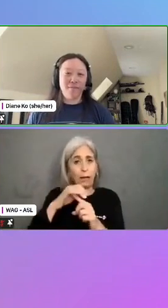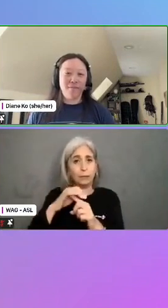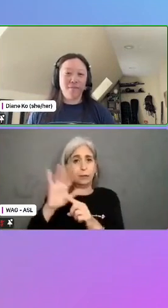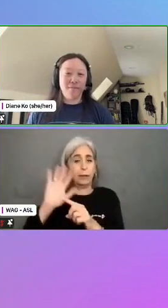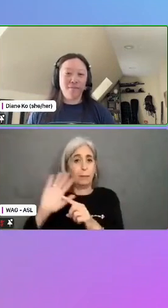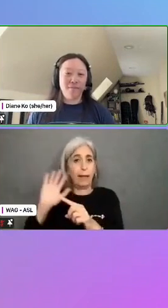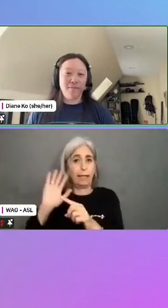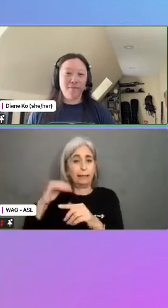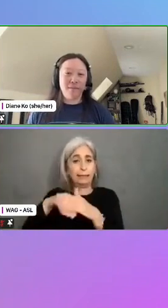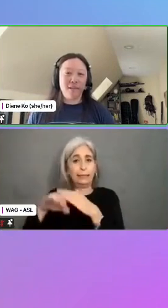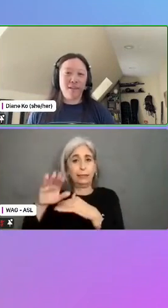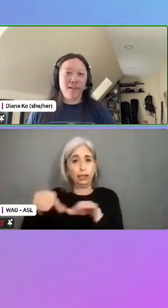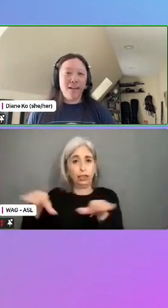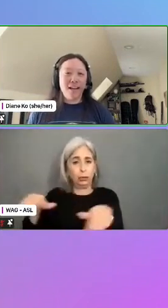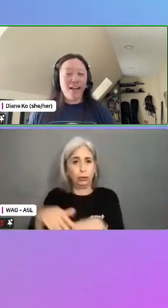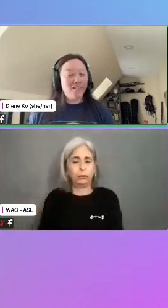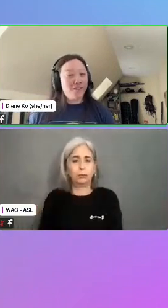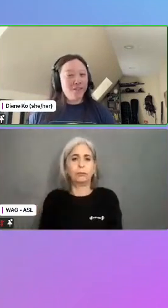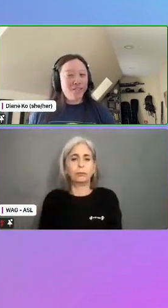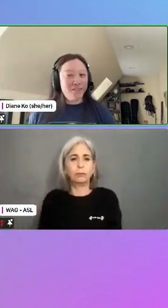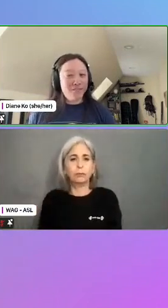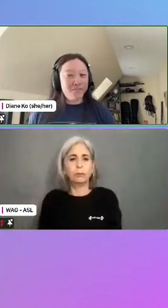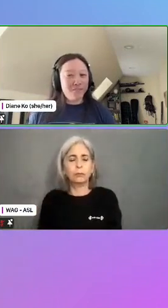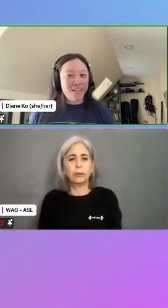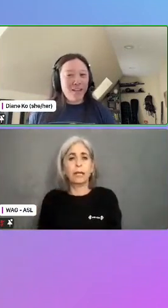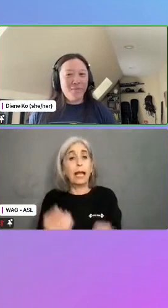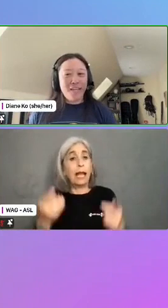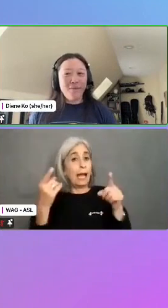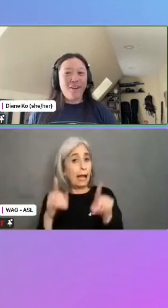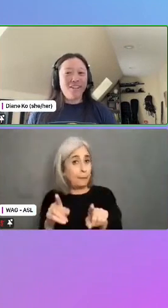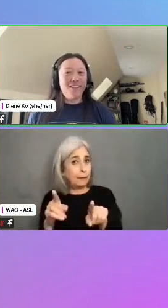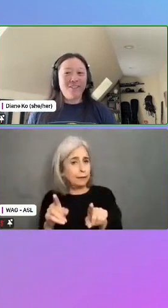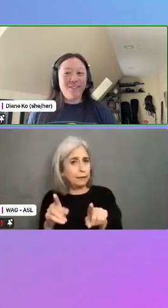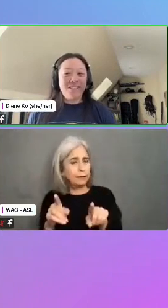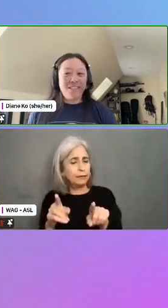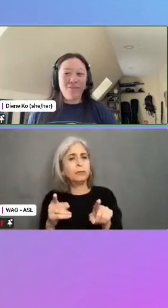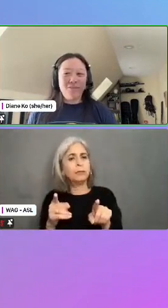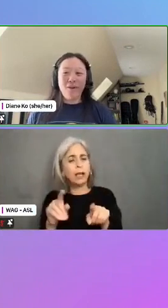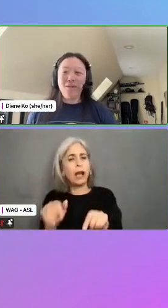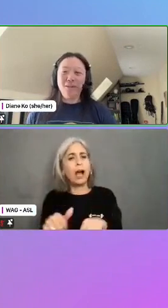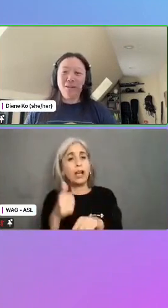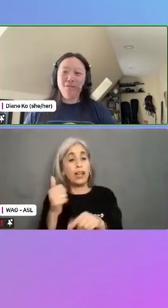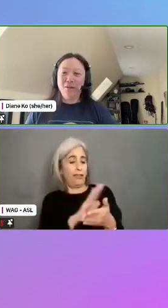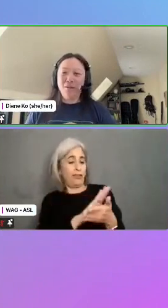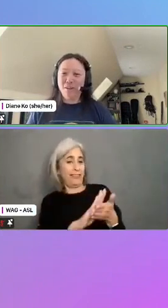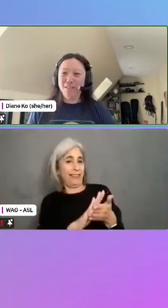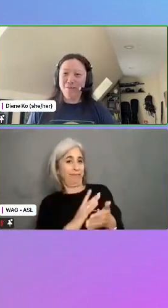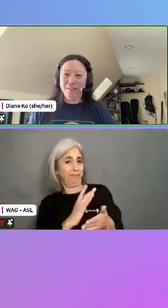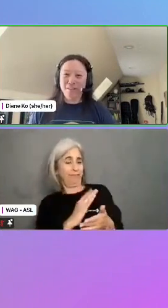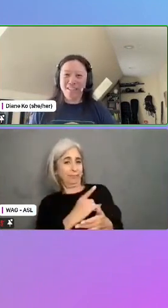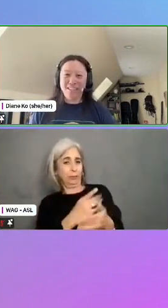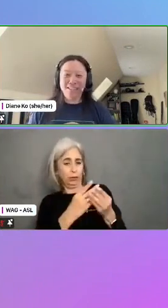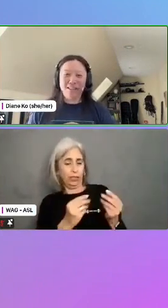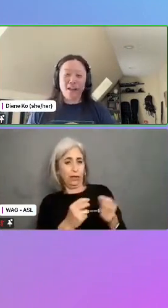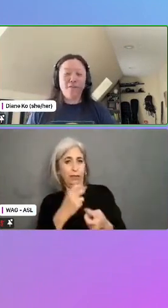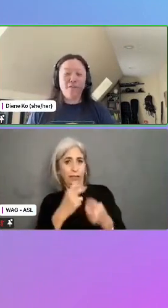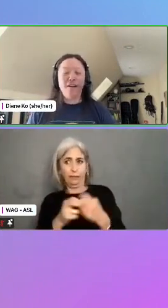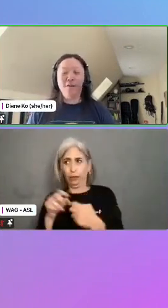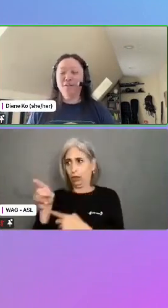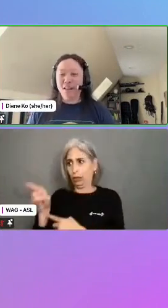new variable called generated ID that is set to the return value of the used ID call. I then can create a variable called UID that uses a ternary to set it to the past in ID